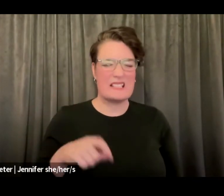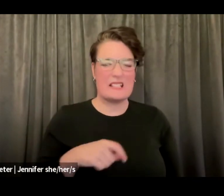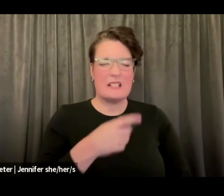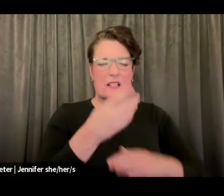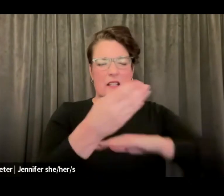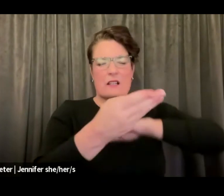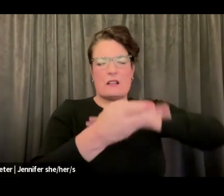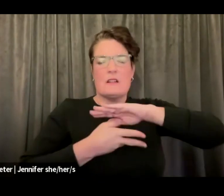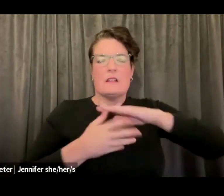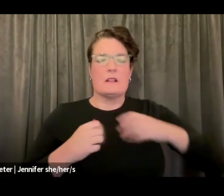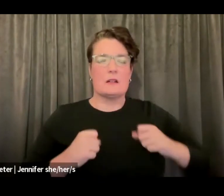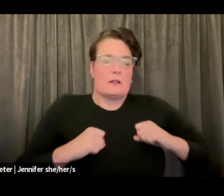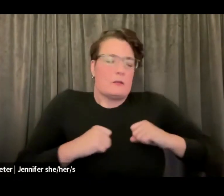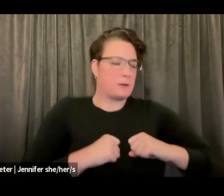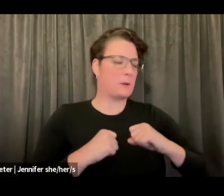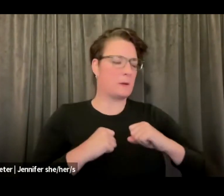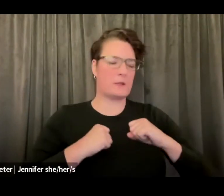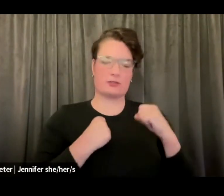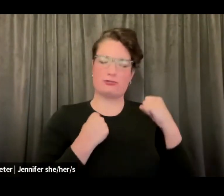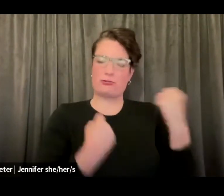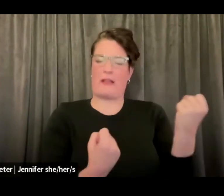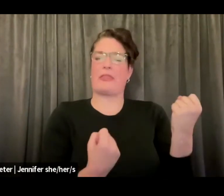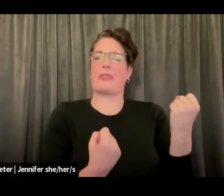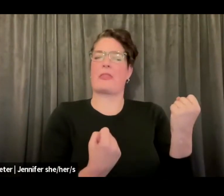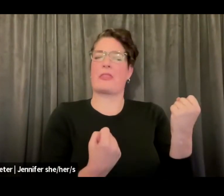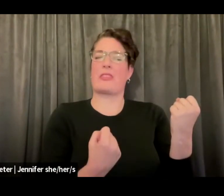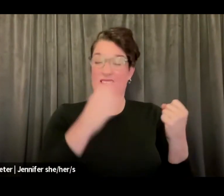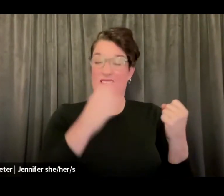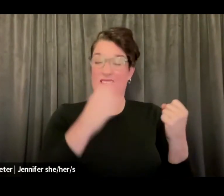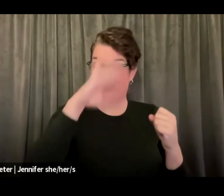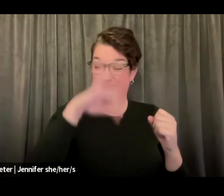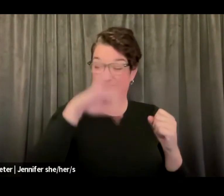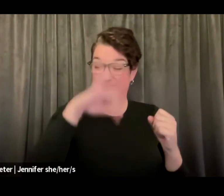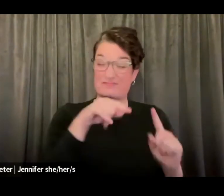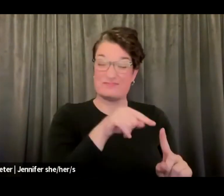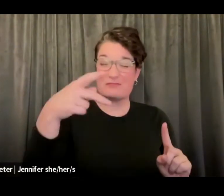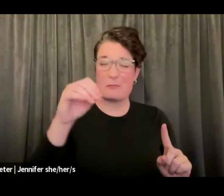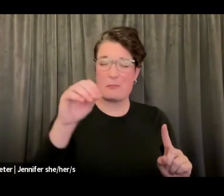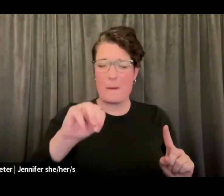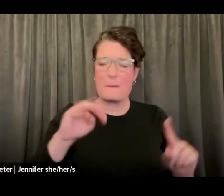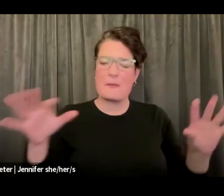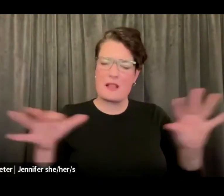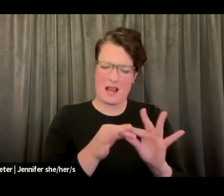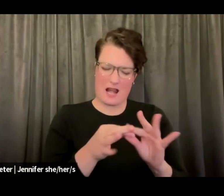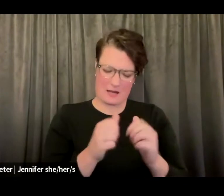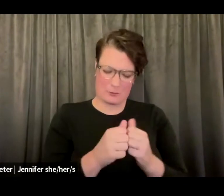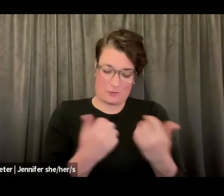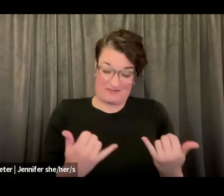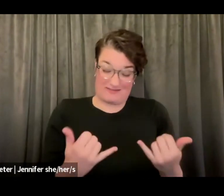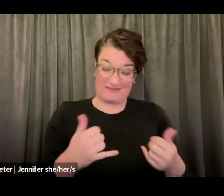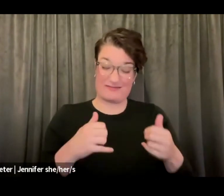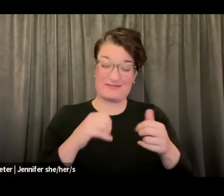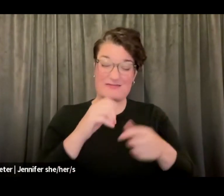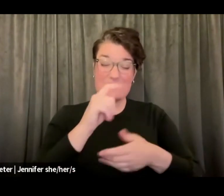strength. The pomegranate is connected with this time of year, because this